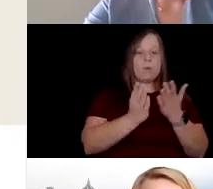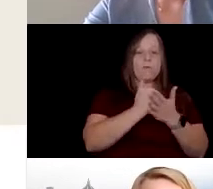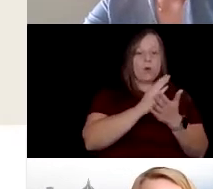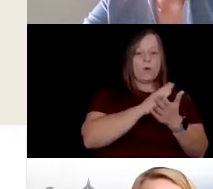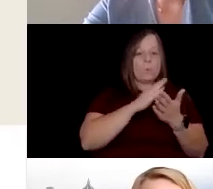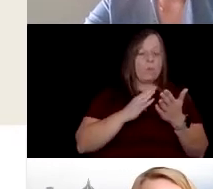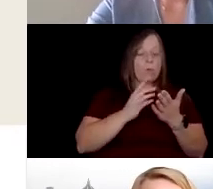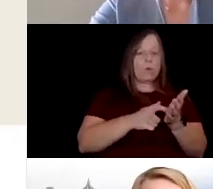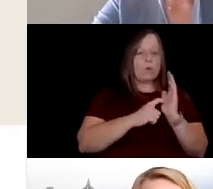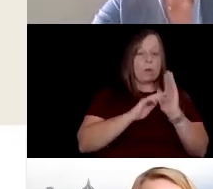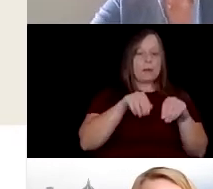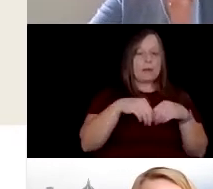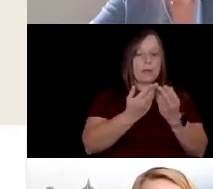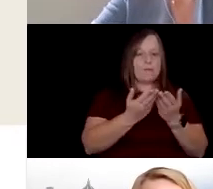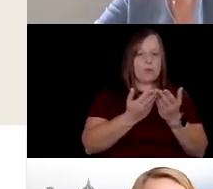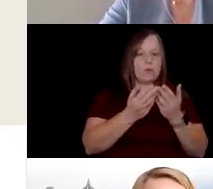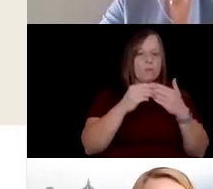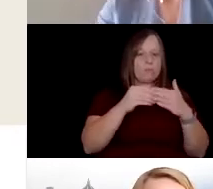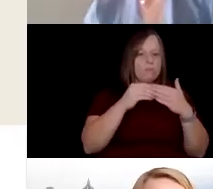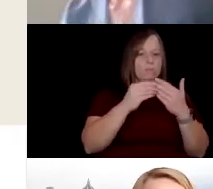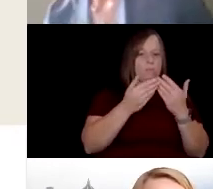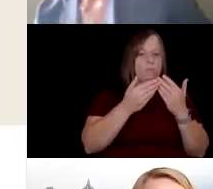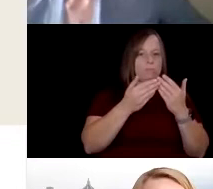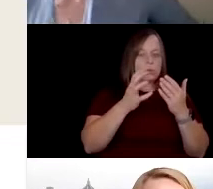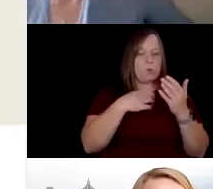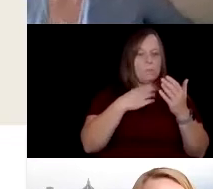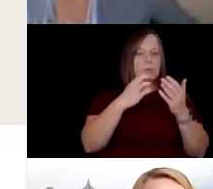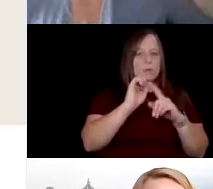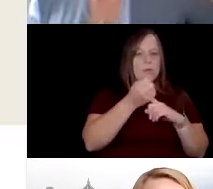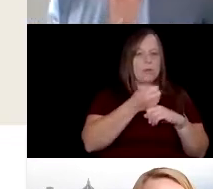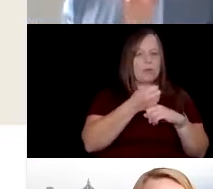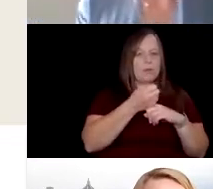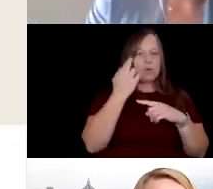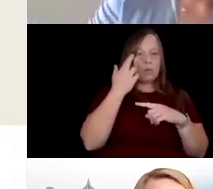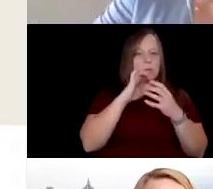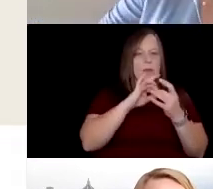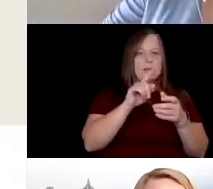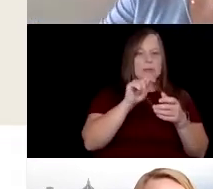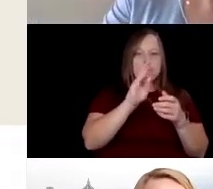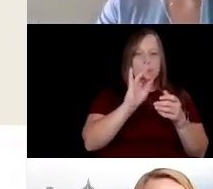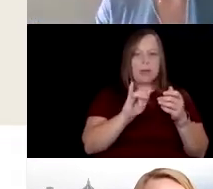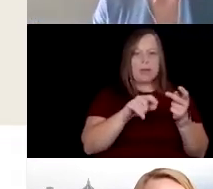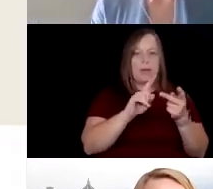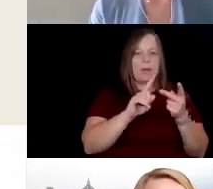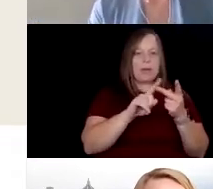to give you liberal consideration in your appeals case if you were discharged for reasons related to TBI, related to mental health conditions,